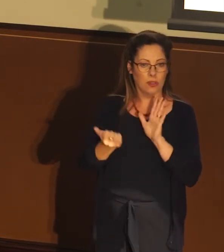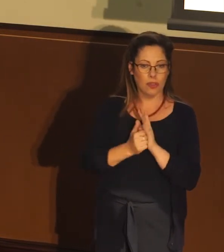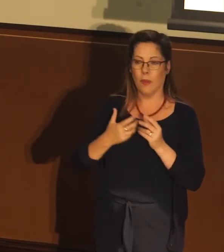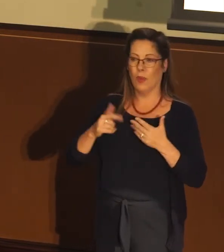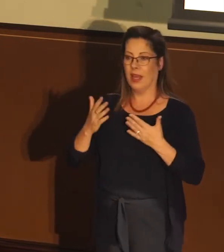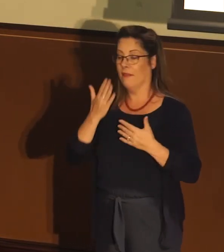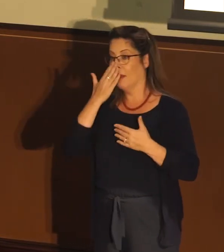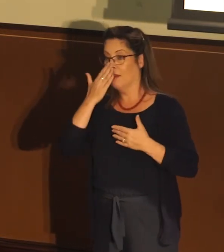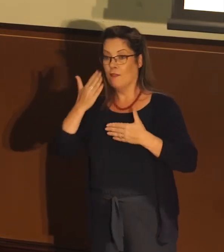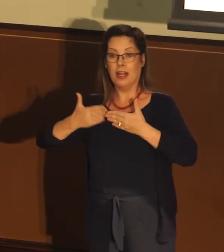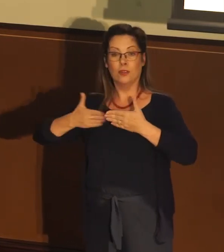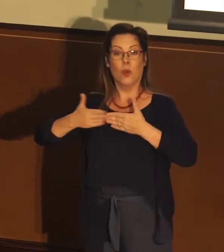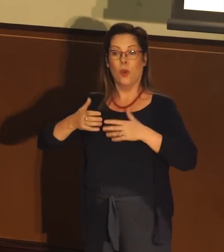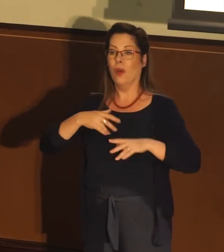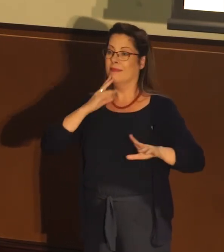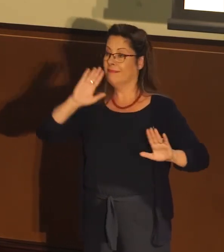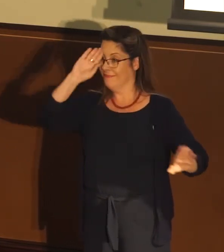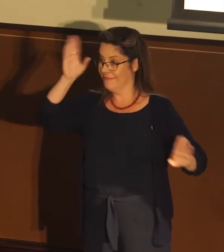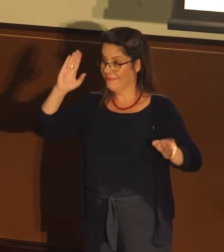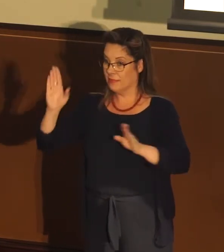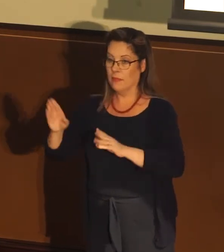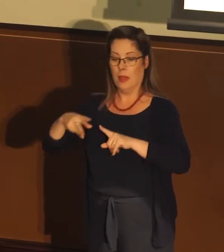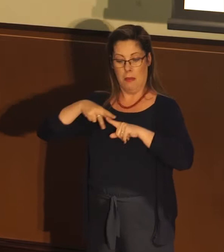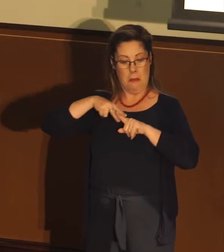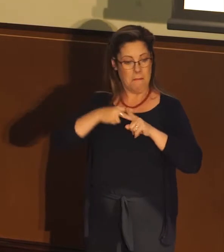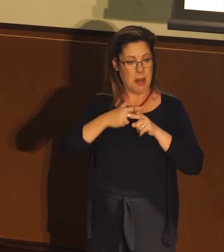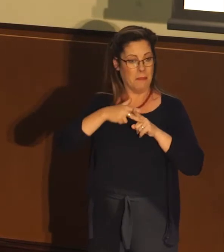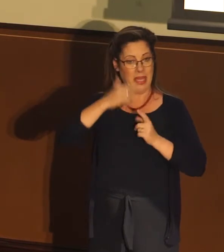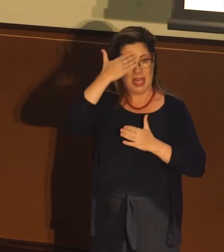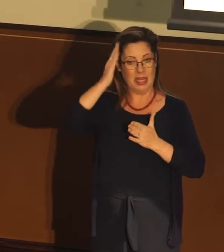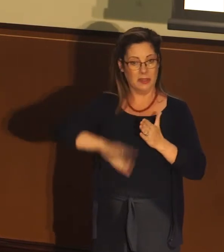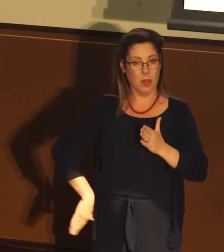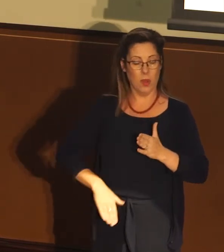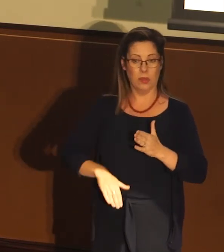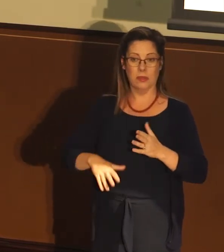We have plumbing experts and these might have areas where it will have some physical requirements